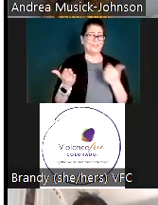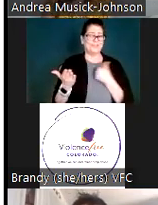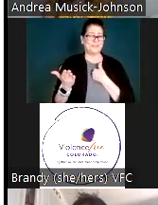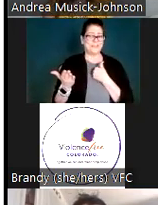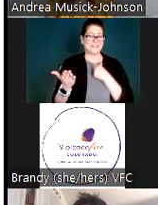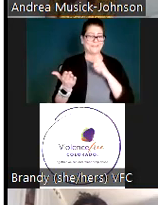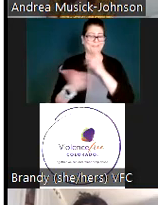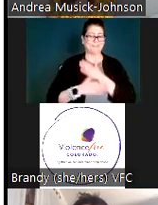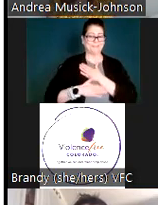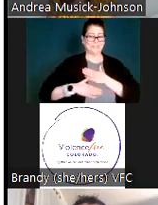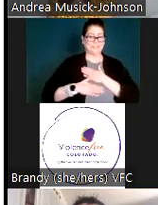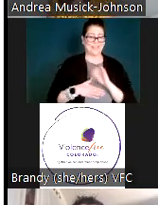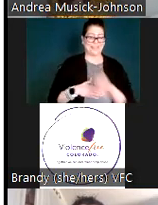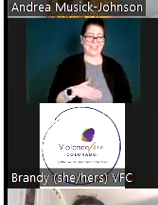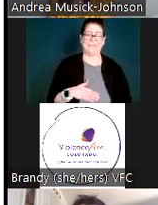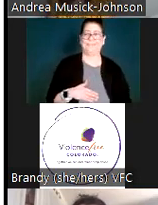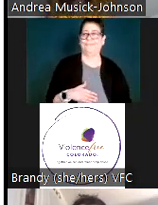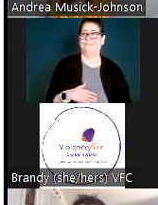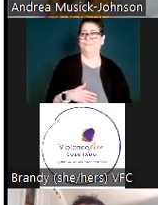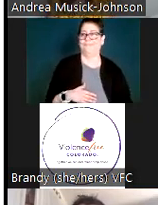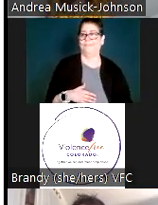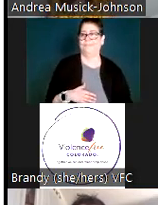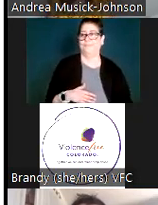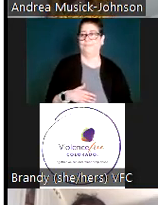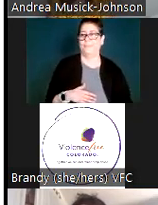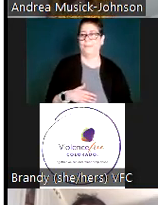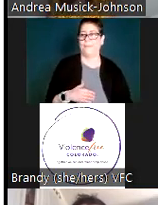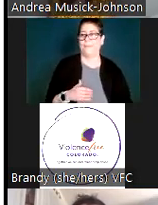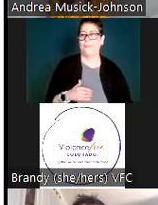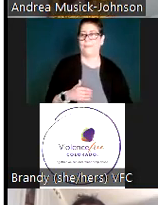appreciate it. And I know that folks in our audience definitely are learning a lot too.